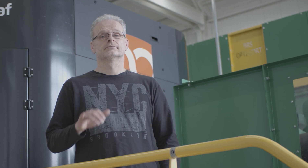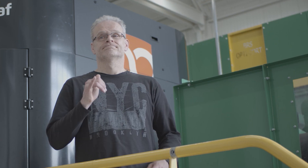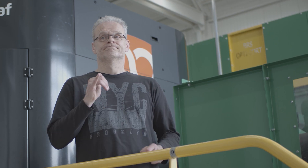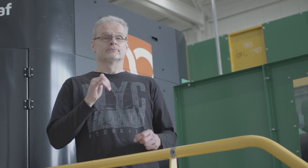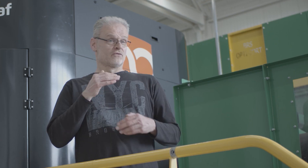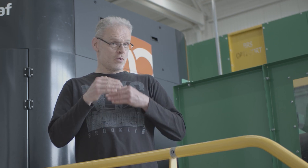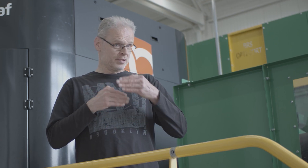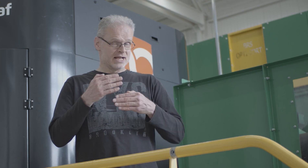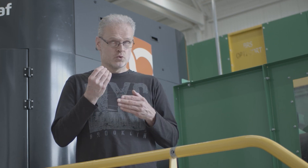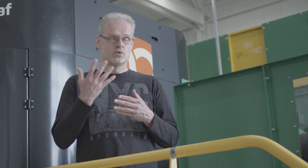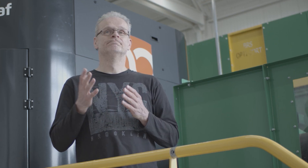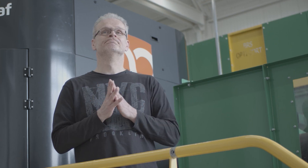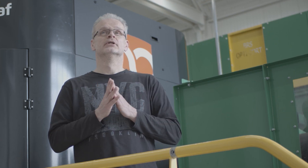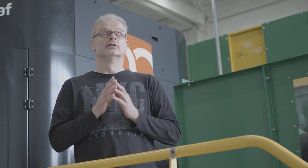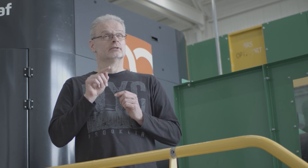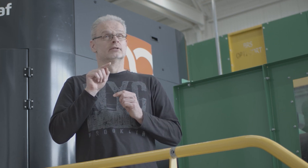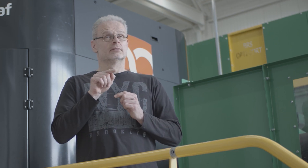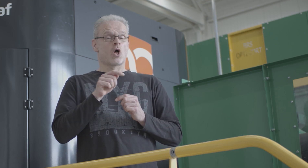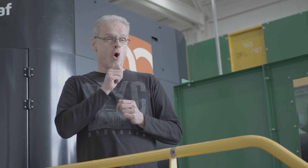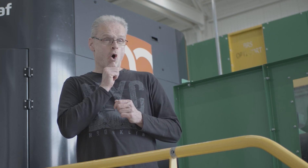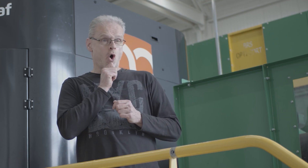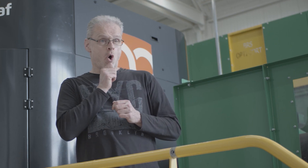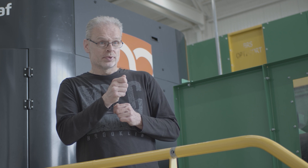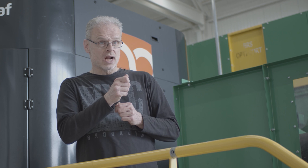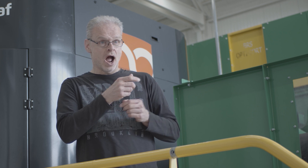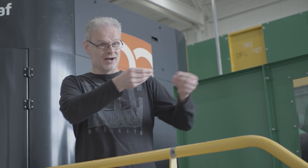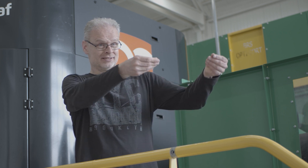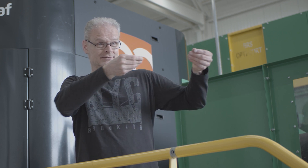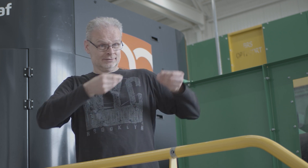When I have received the assignment,